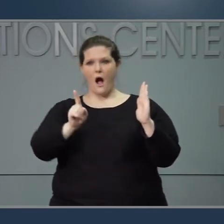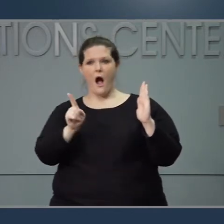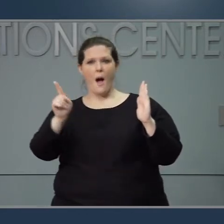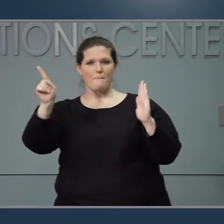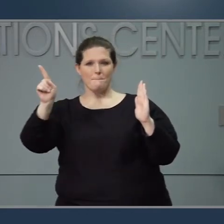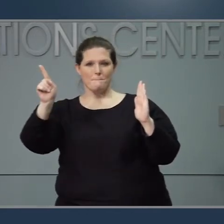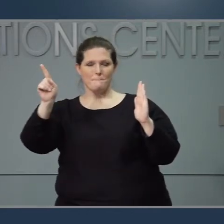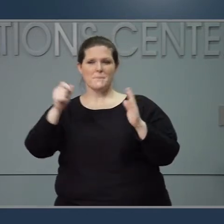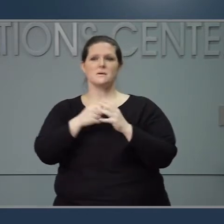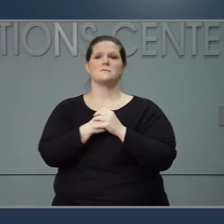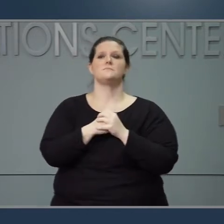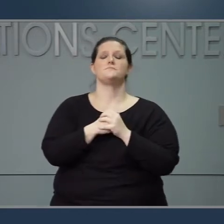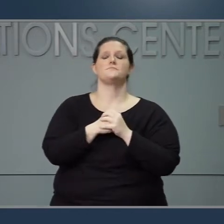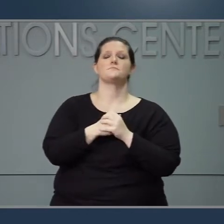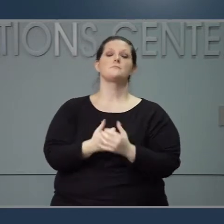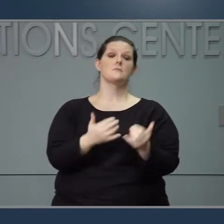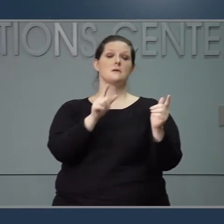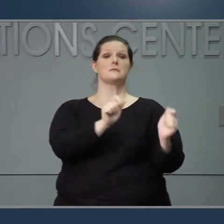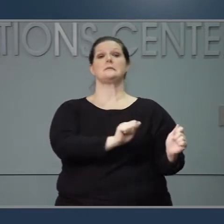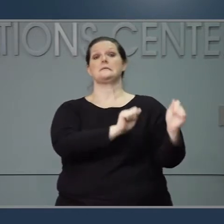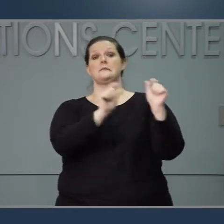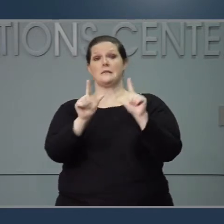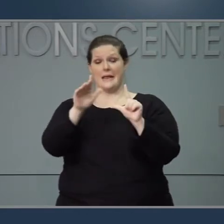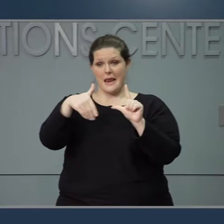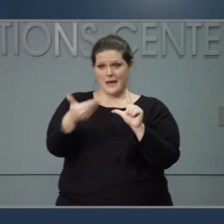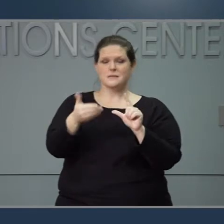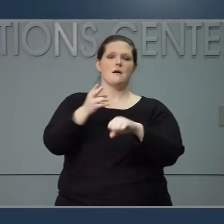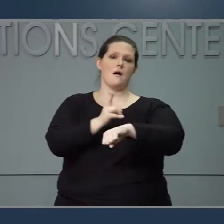REDUCIR LA PROPAGACIÓN, PARA QUE PODAMOS TENER A LA ECONOMÍA